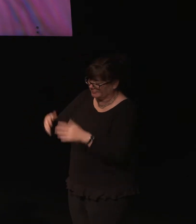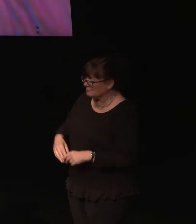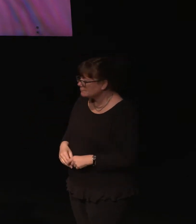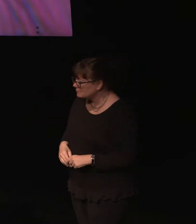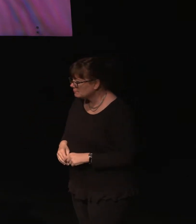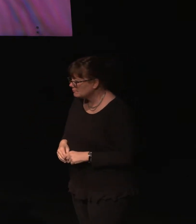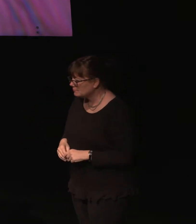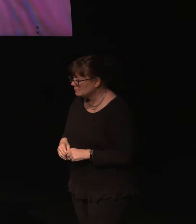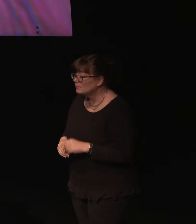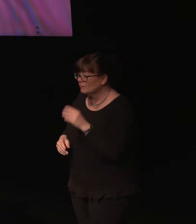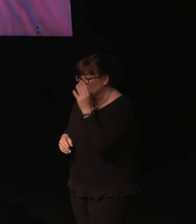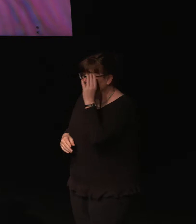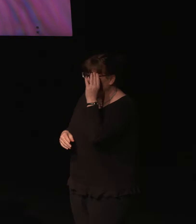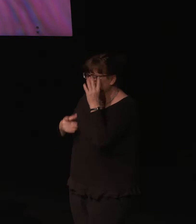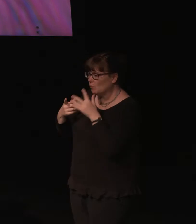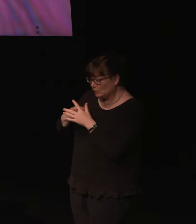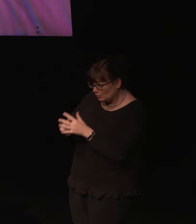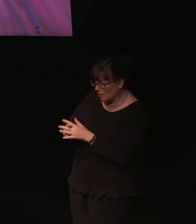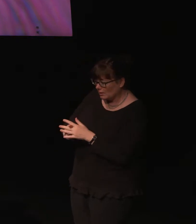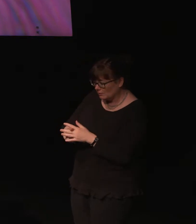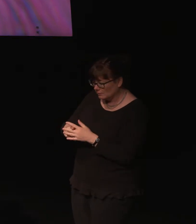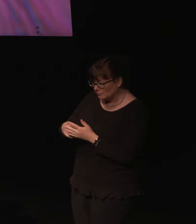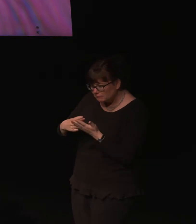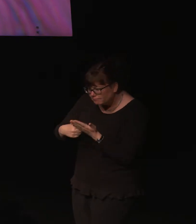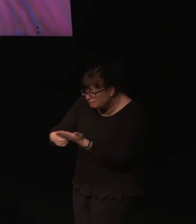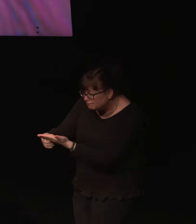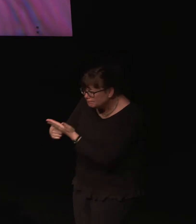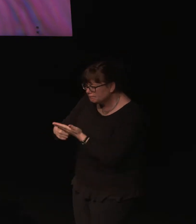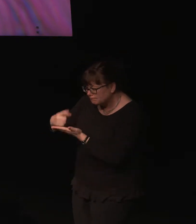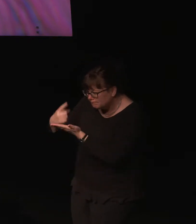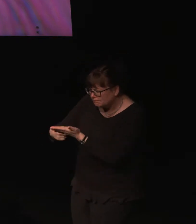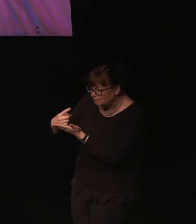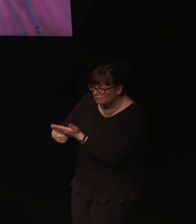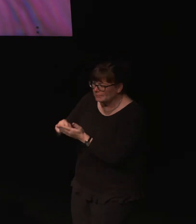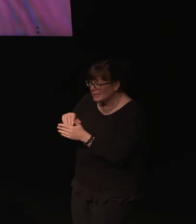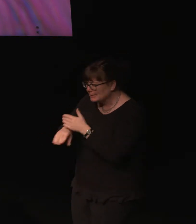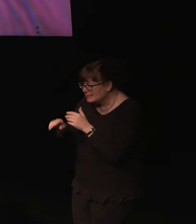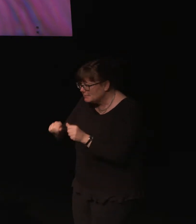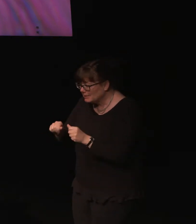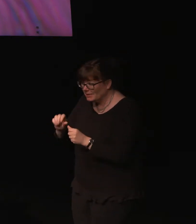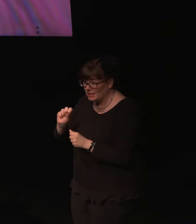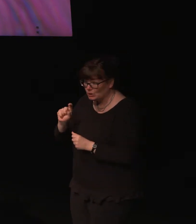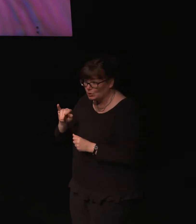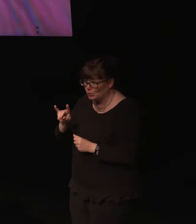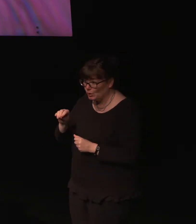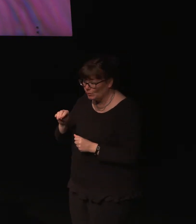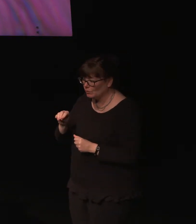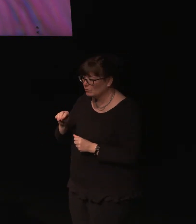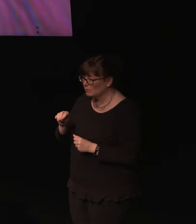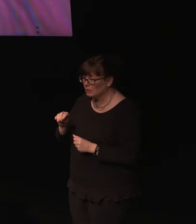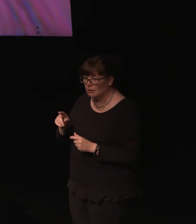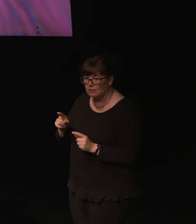after we started talking about accessibility in our studio, it turns out that over 80 percent of our team,